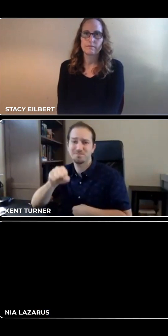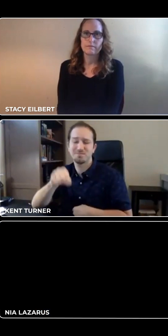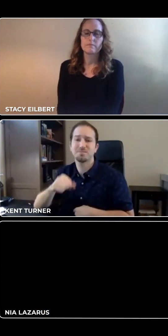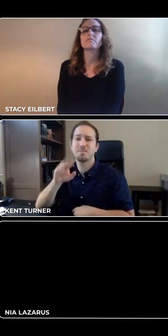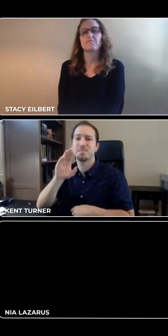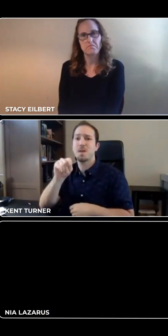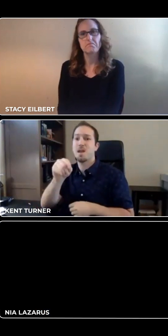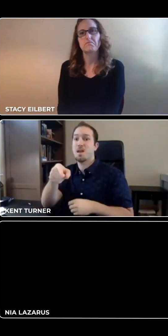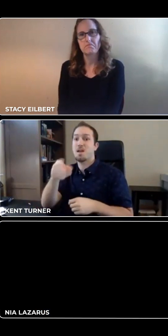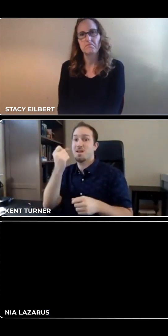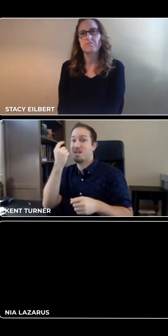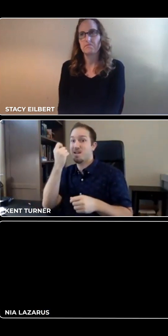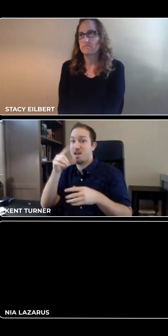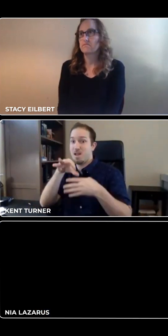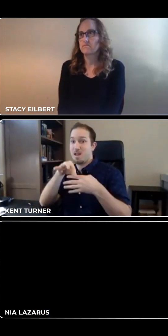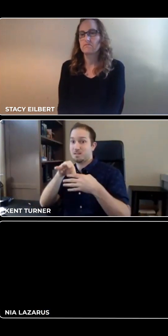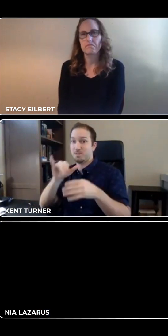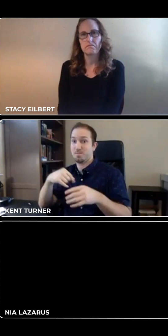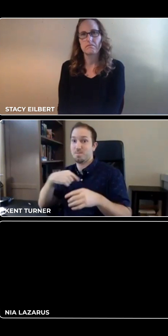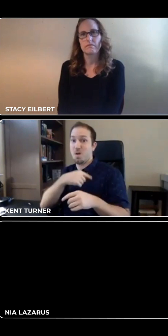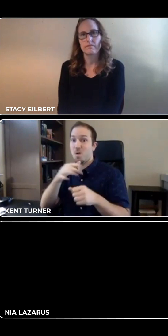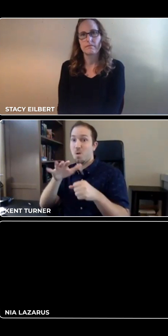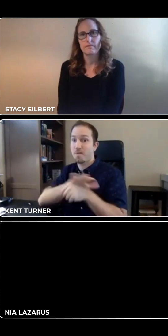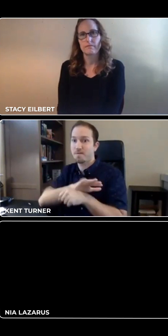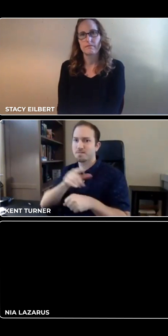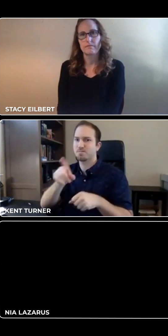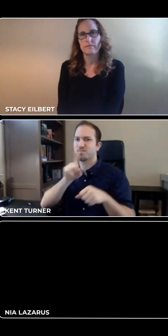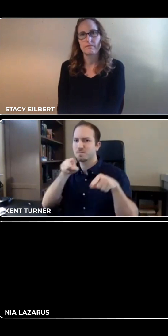aged players, middle school aged players, and high school aged players. Now, understand